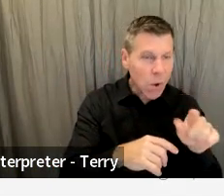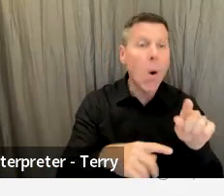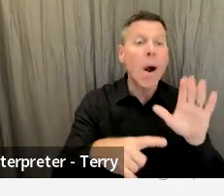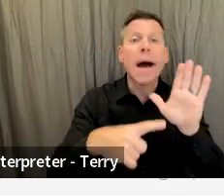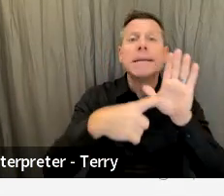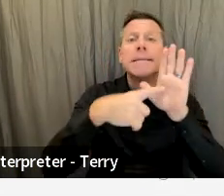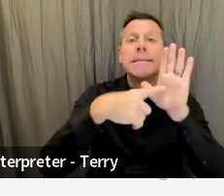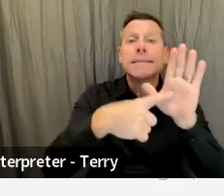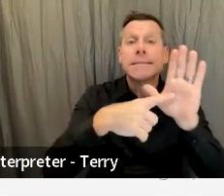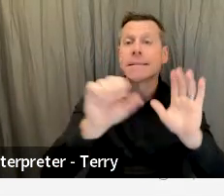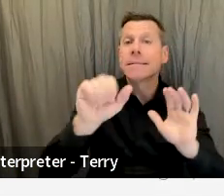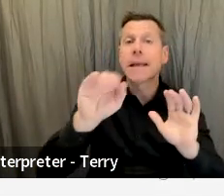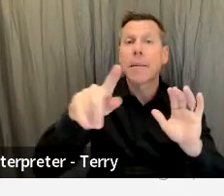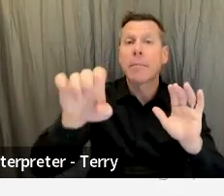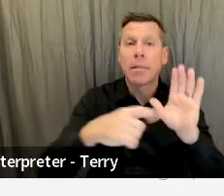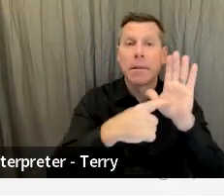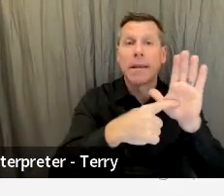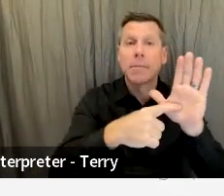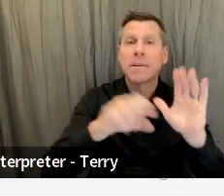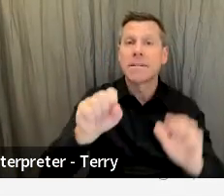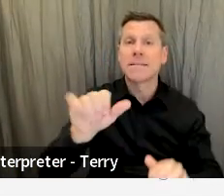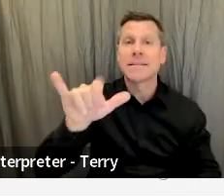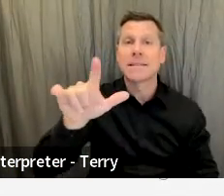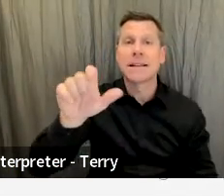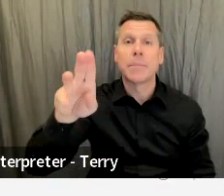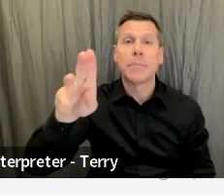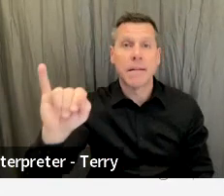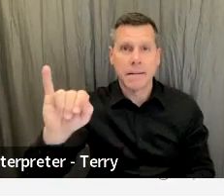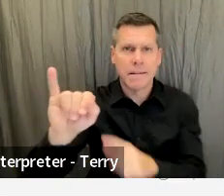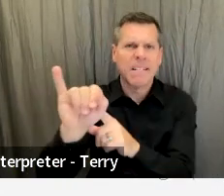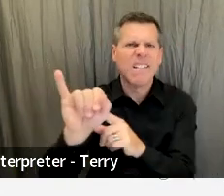So this is an example of some different options that we had.